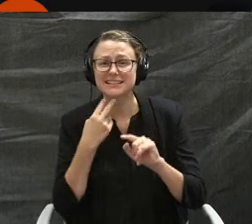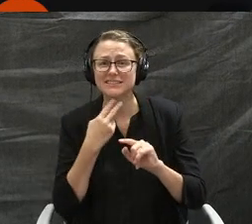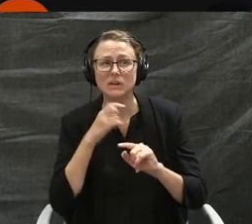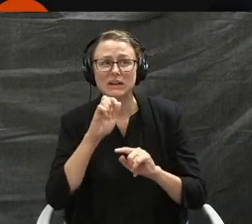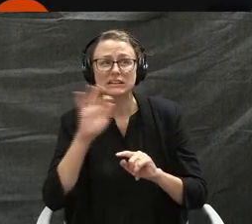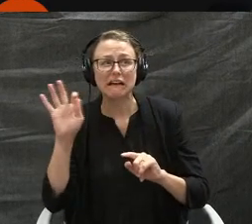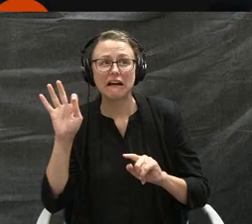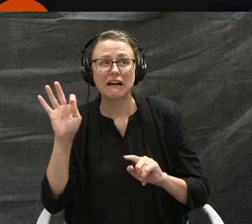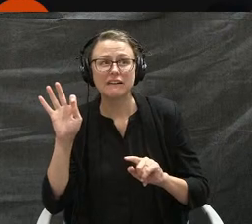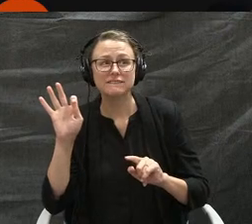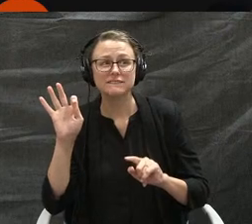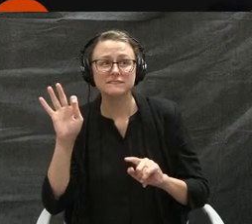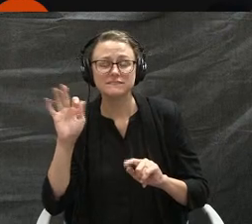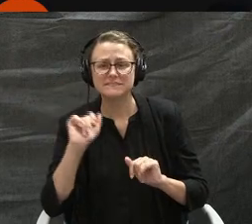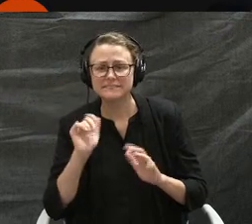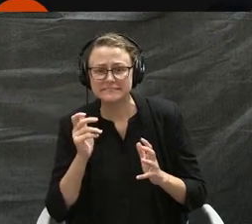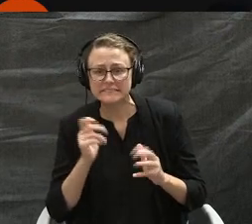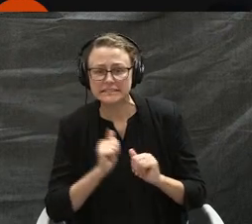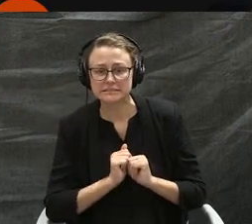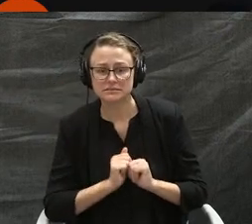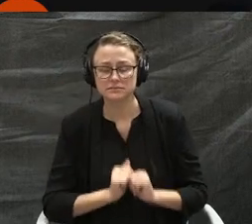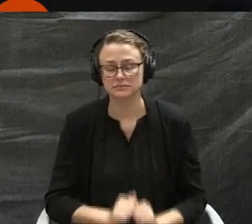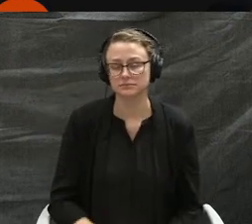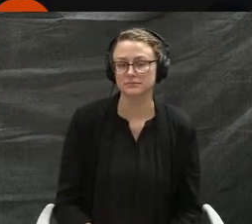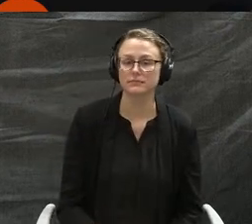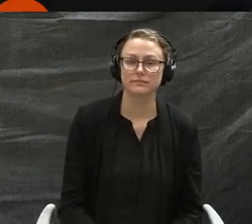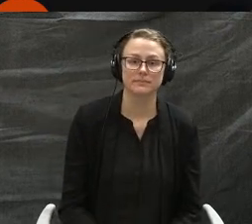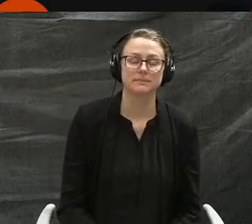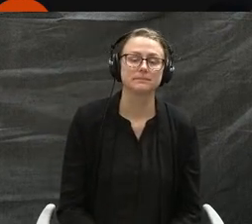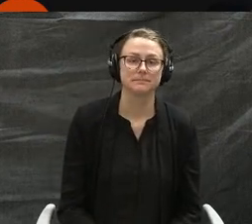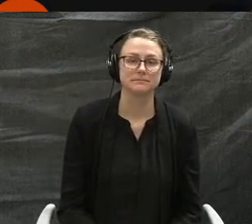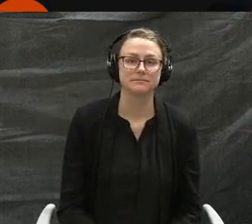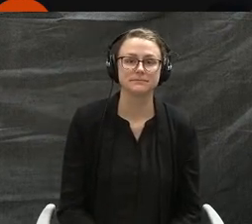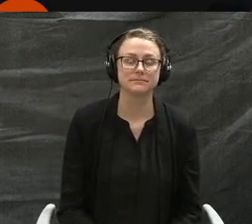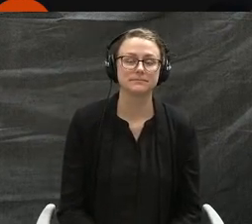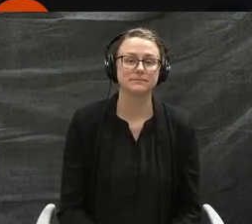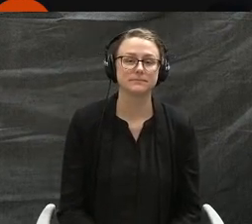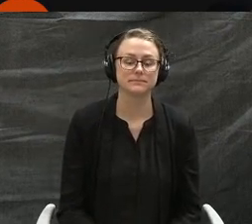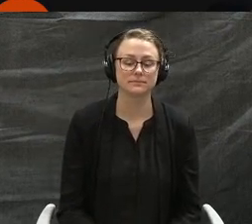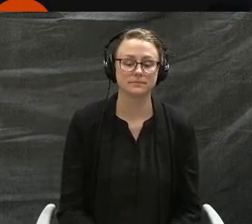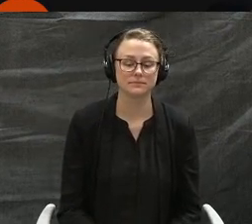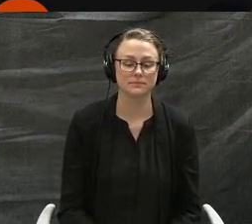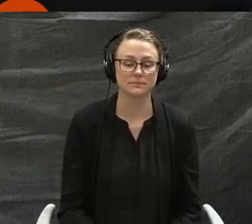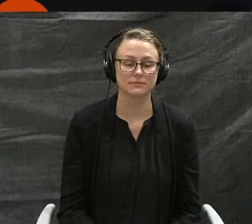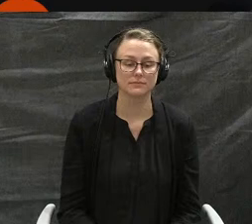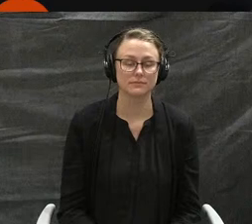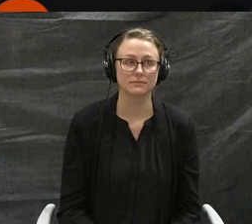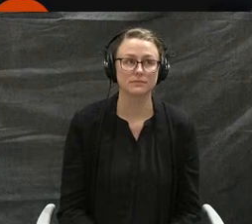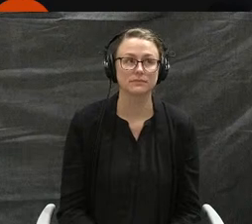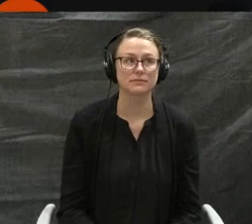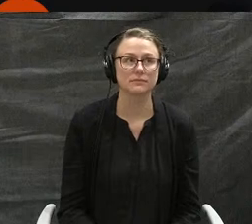Should we move to the next